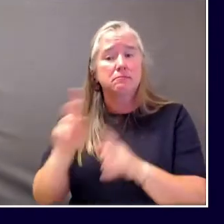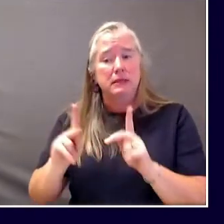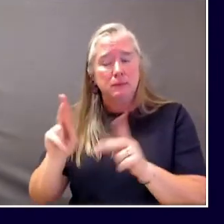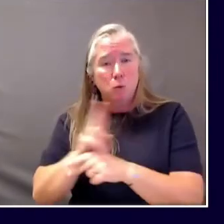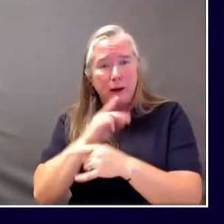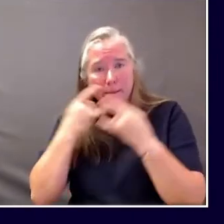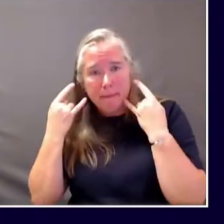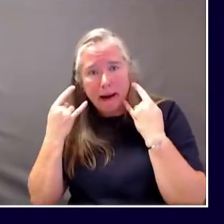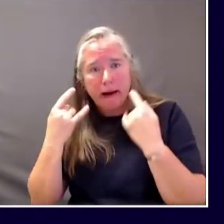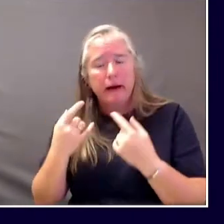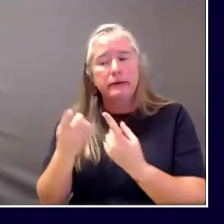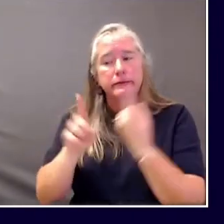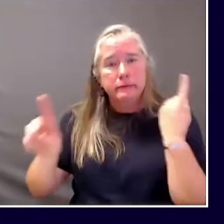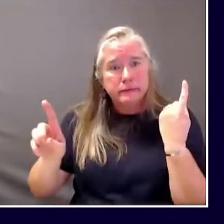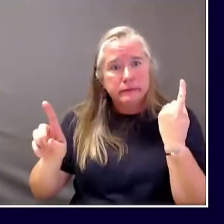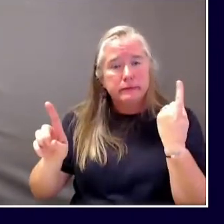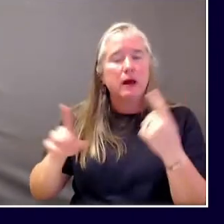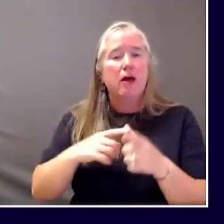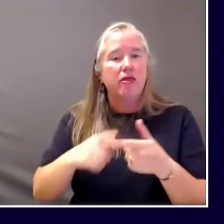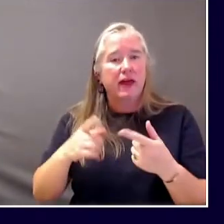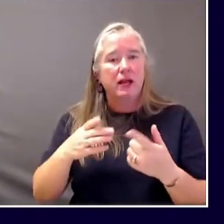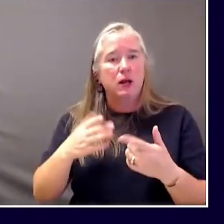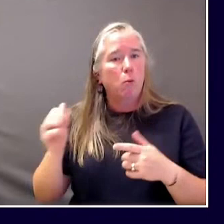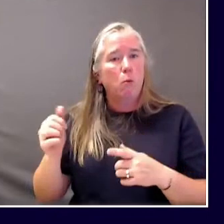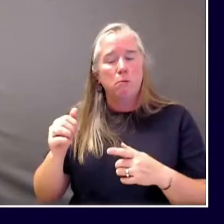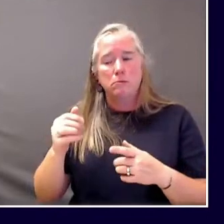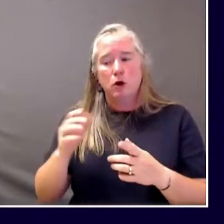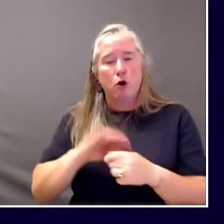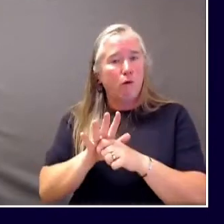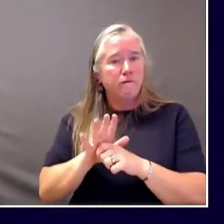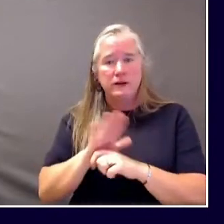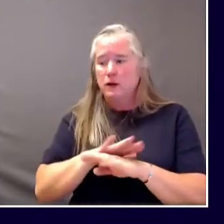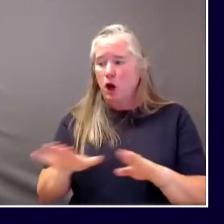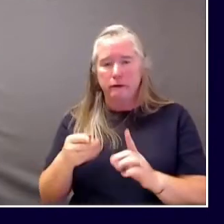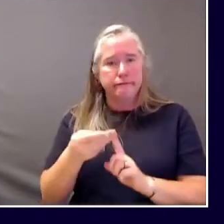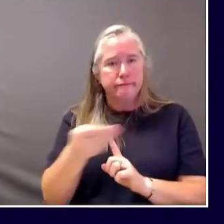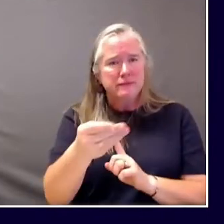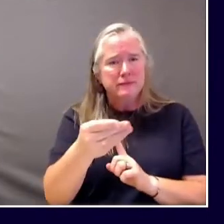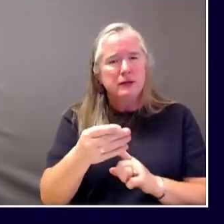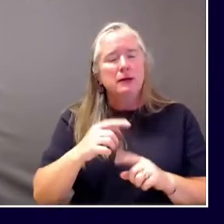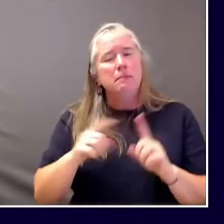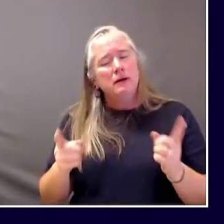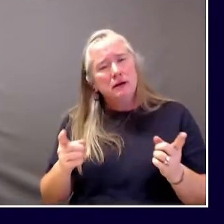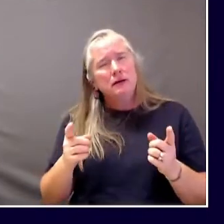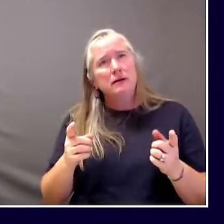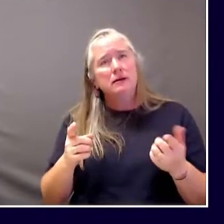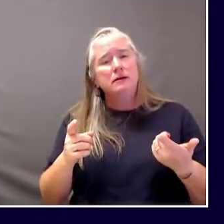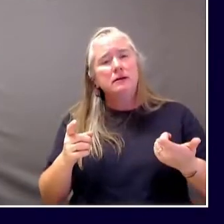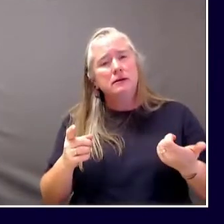death and the virus would not be